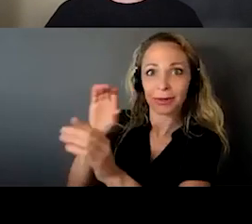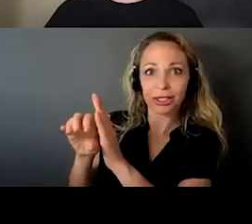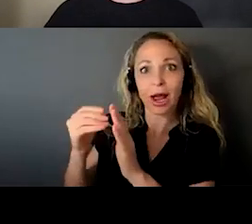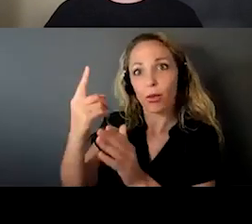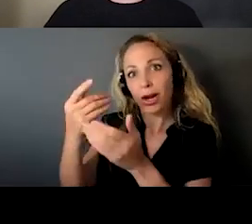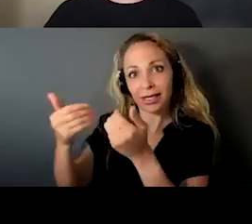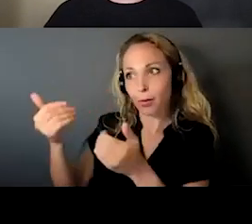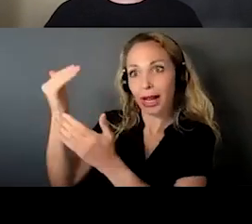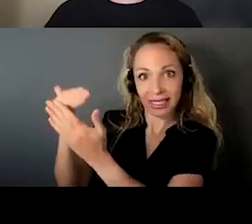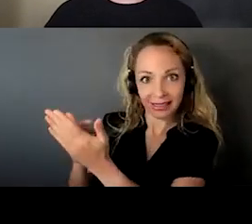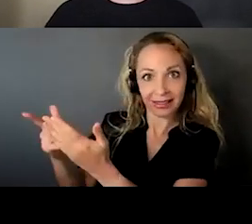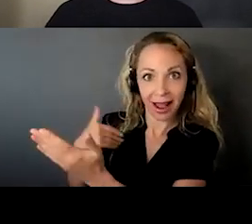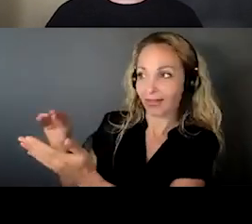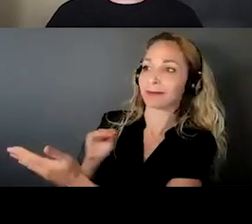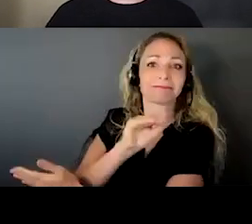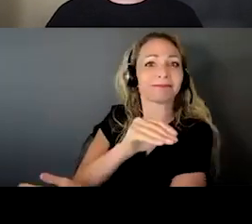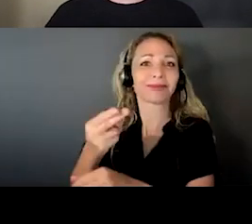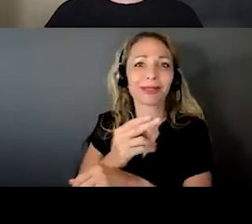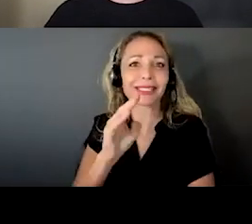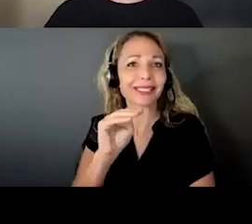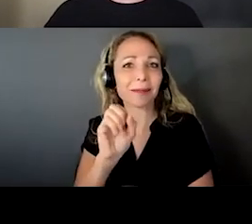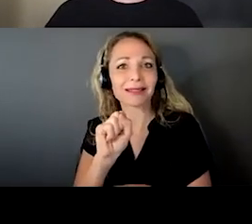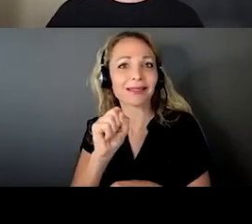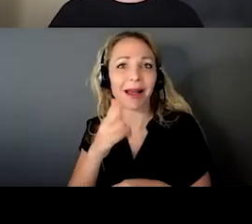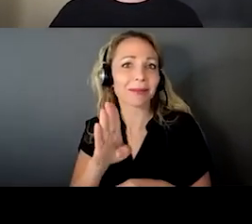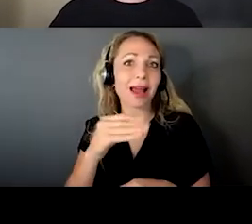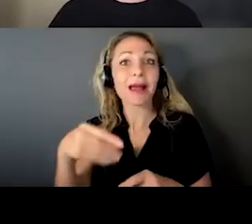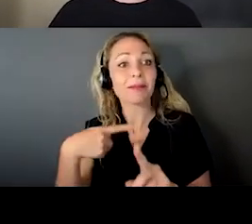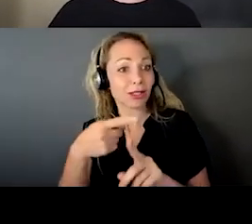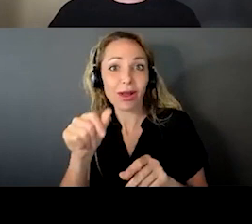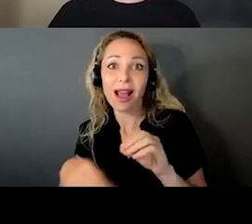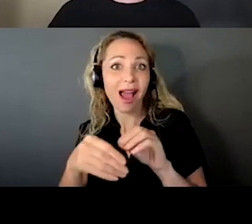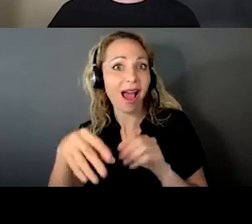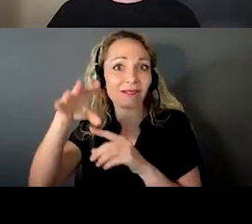AND USE THAT IN MLS HUB AND TO ADD VIDEO, AND WE ARE